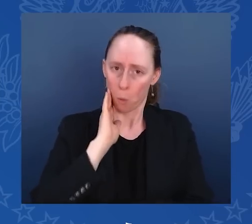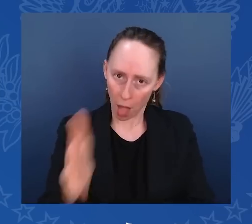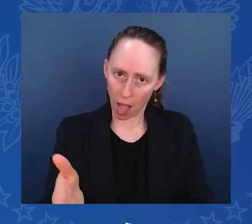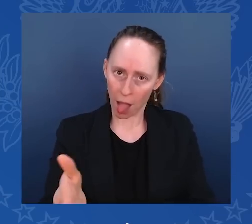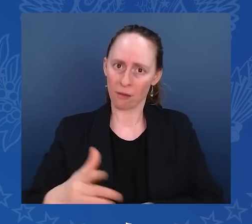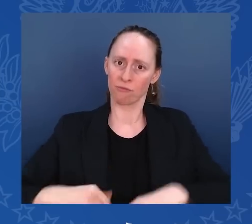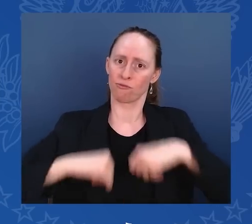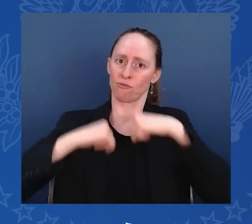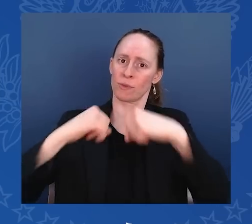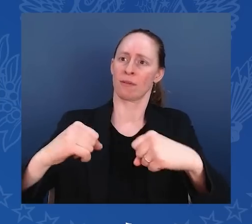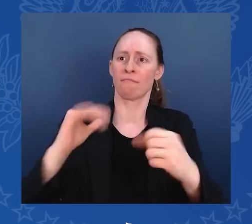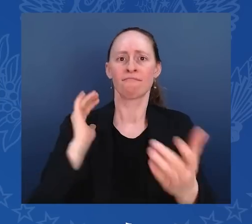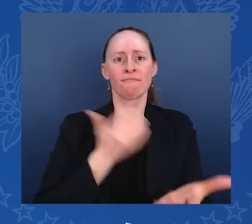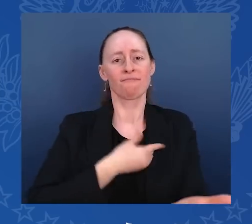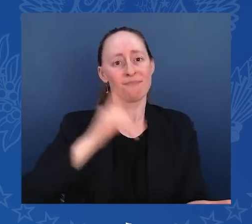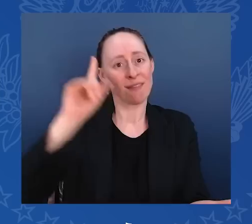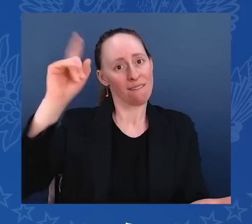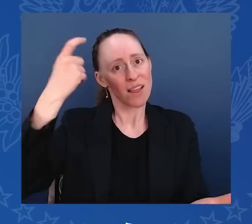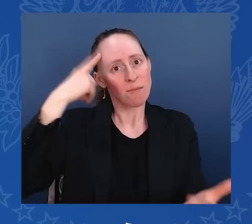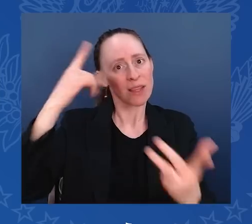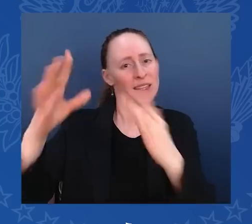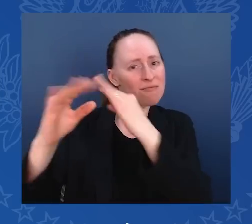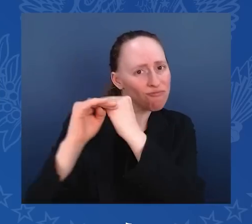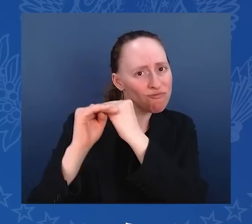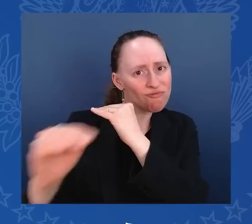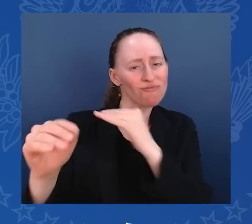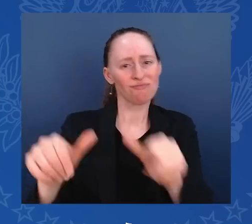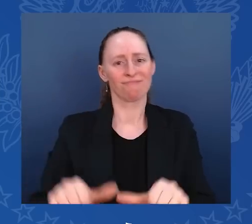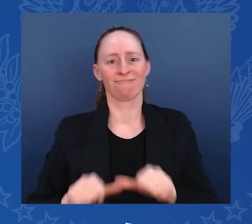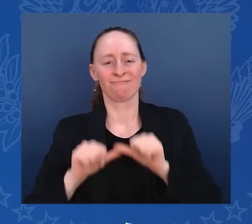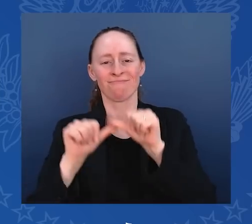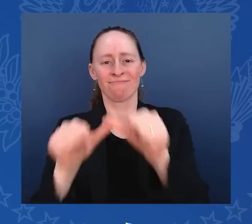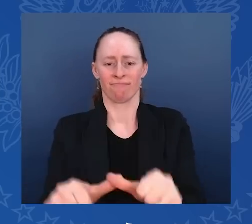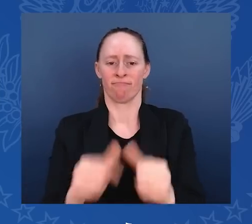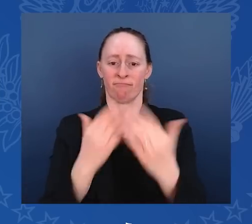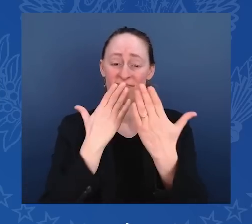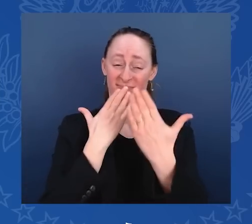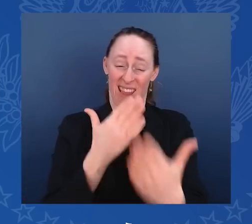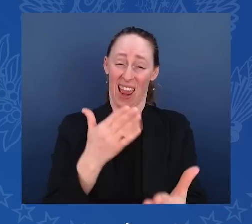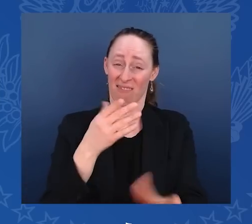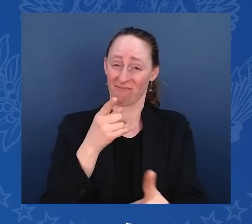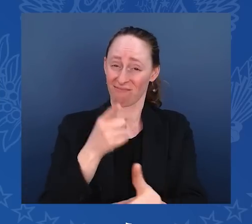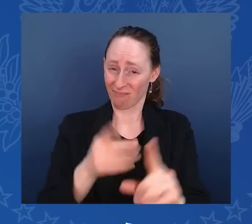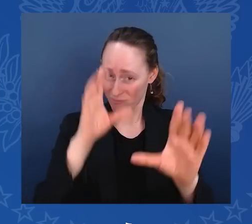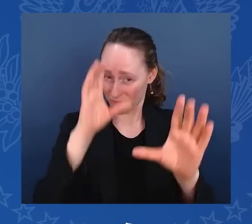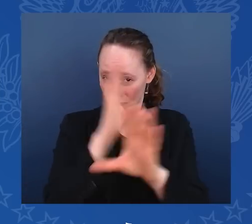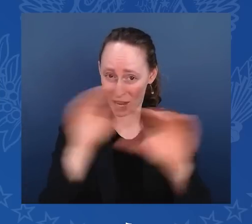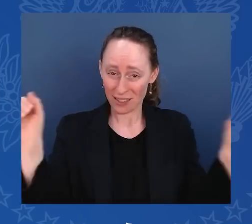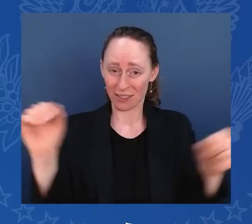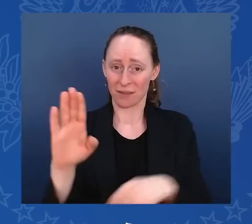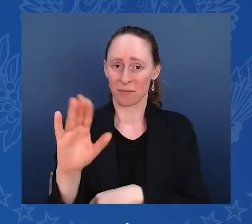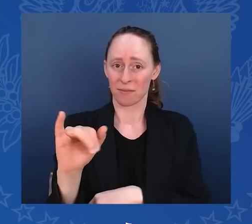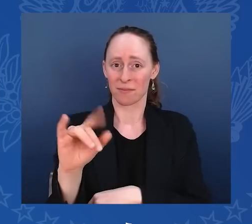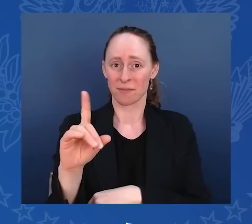So thank you. Thank you, President Biden, for leading the way in strengthening the bench. It couldn't have happened without you.